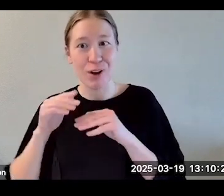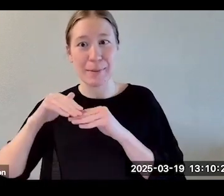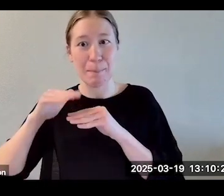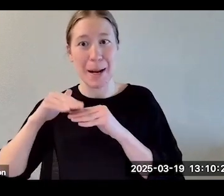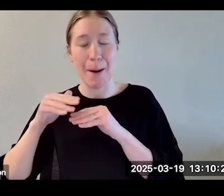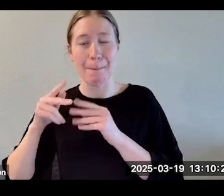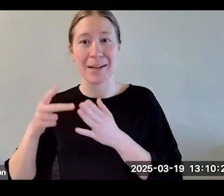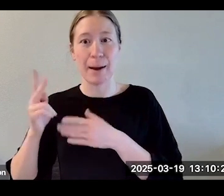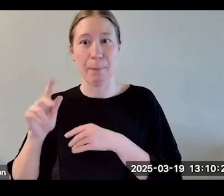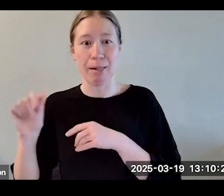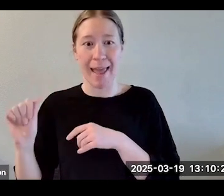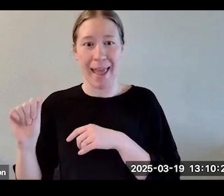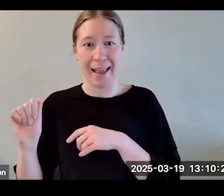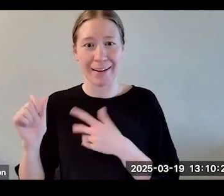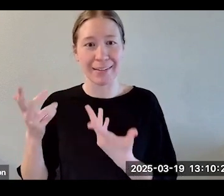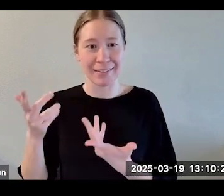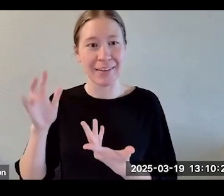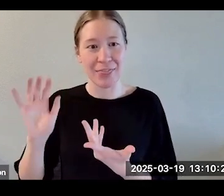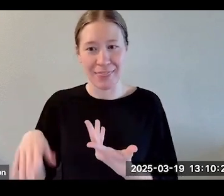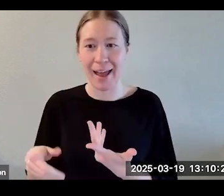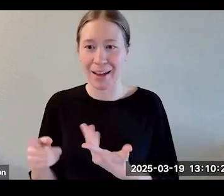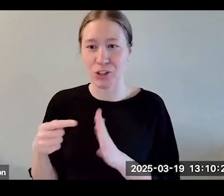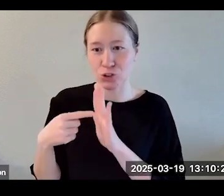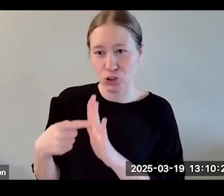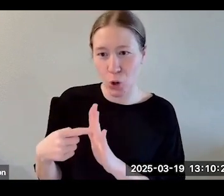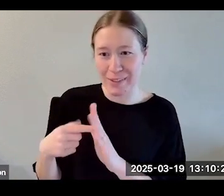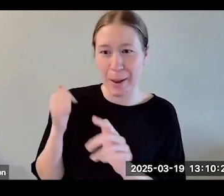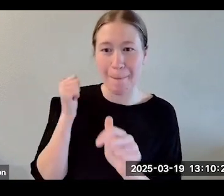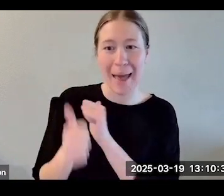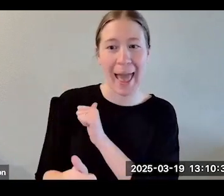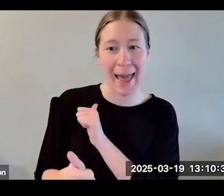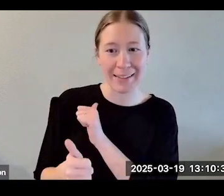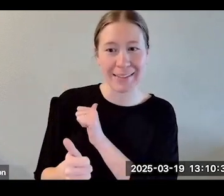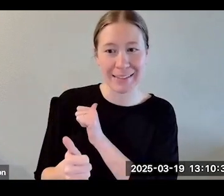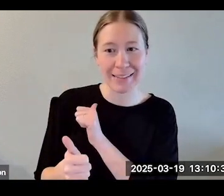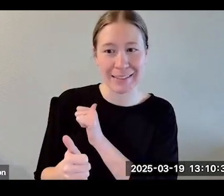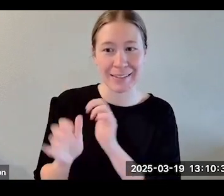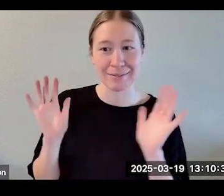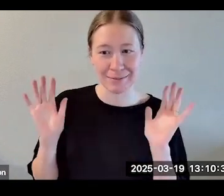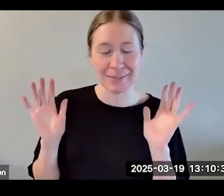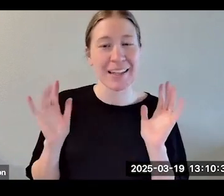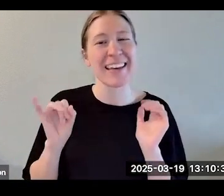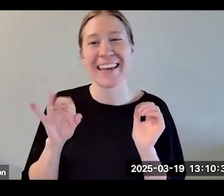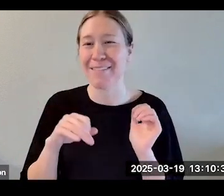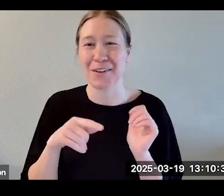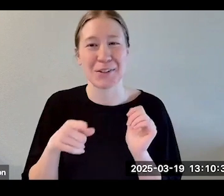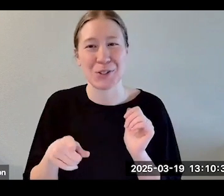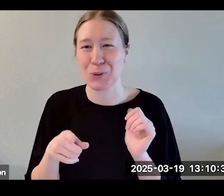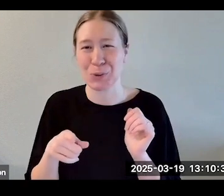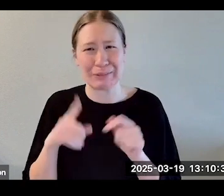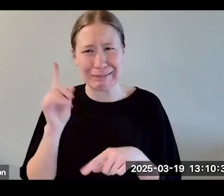that exists, and you'll see that it says we pass. If you don't want to remember that you have to look in that area, just remember that we have